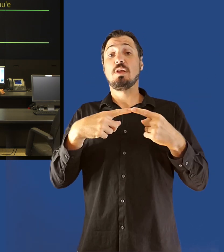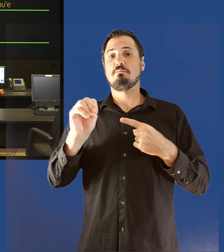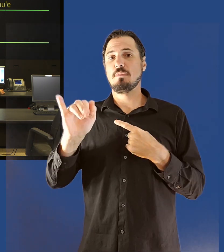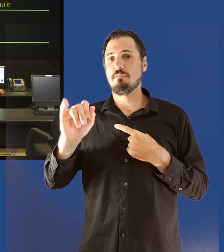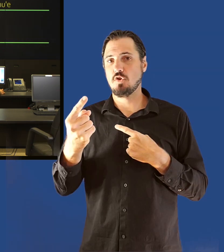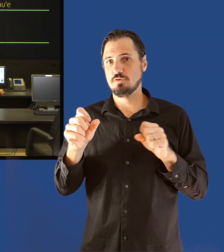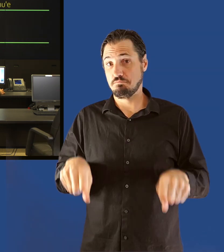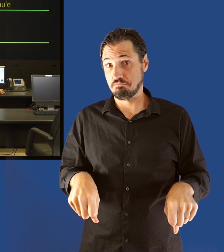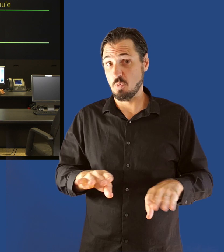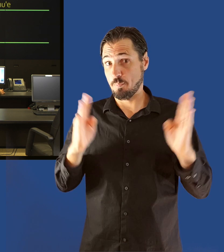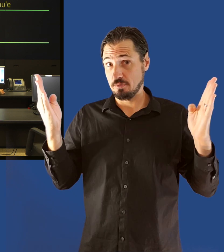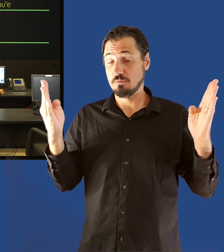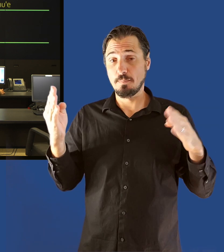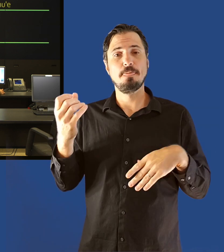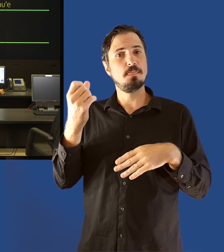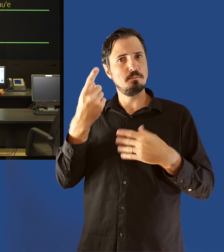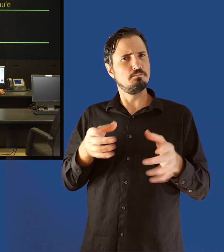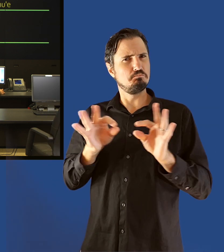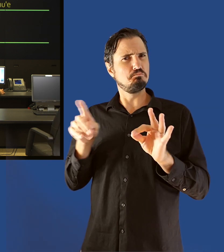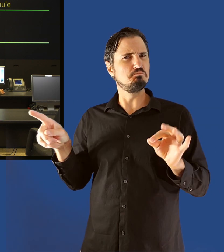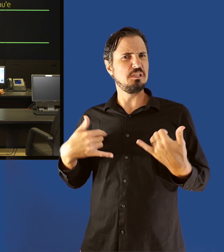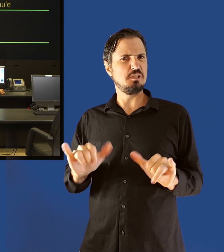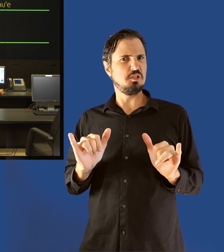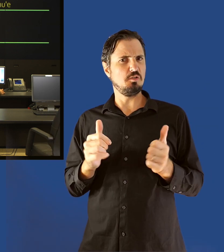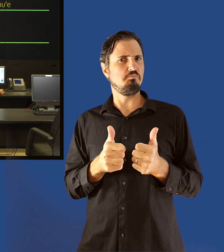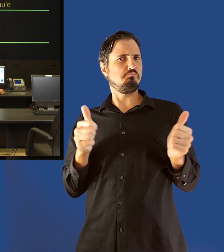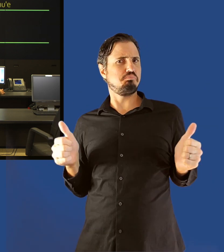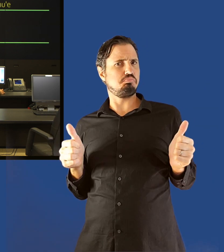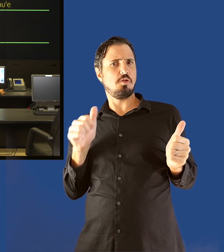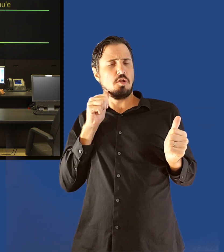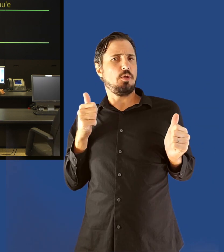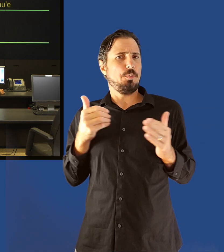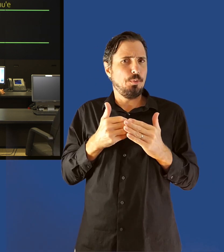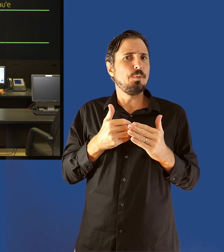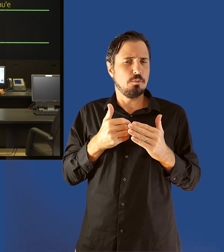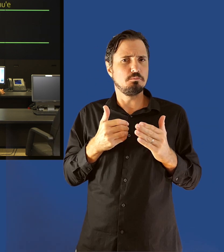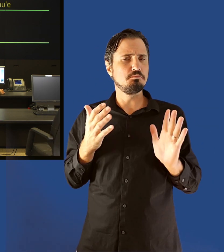so long as they are able to conduct operations in a way that is safe for employees and customers.